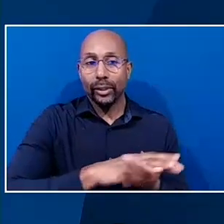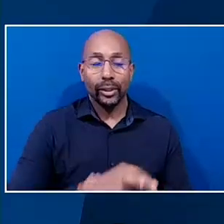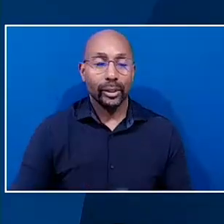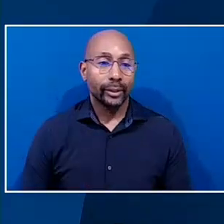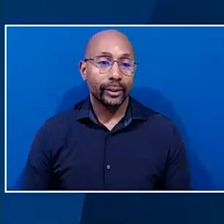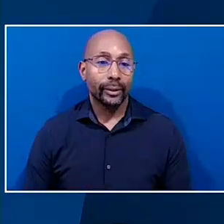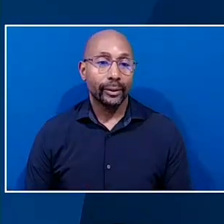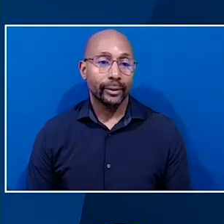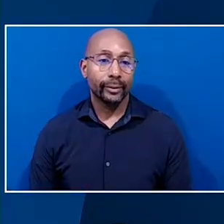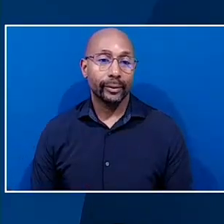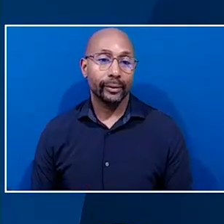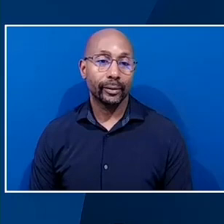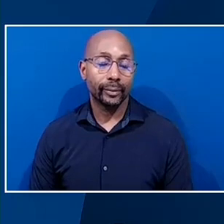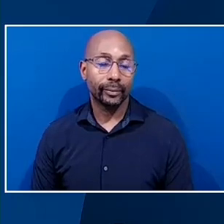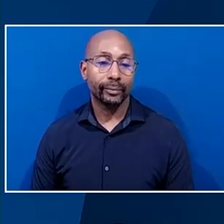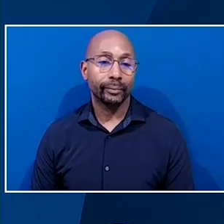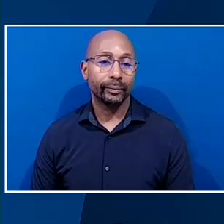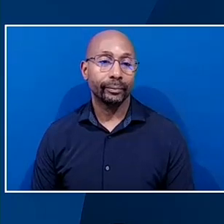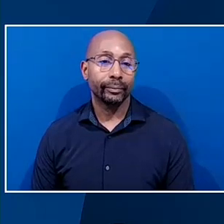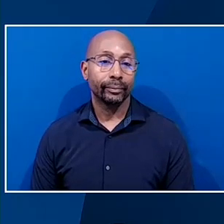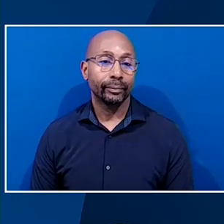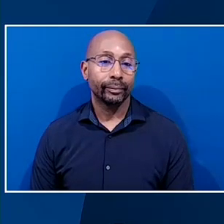I'll give it a minute here because it keeps jumping around.